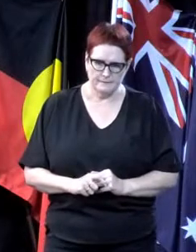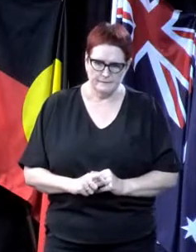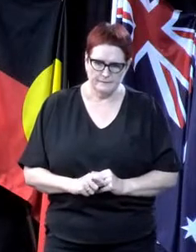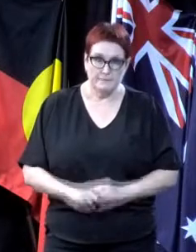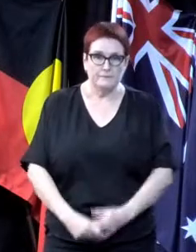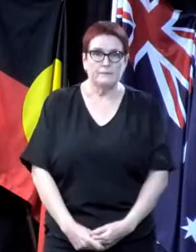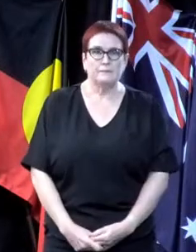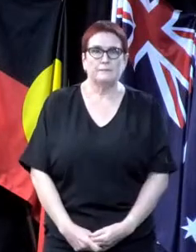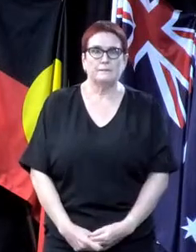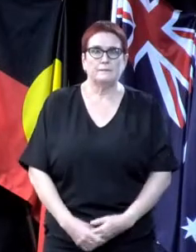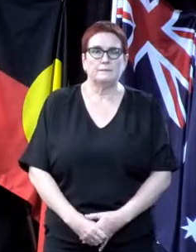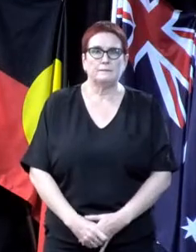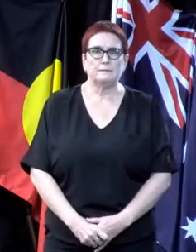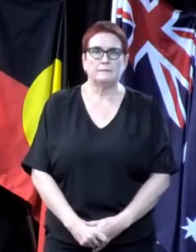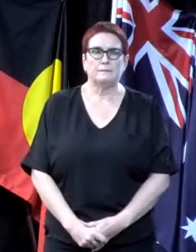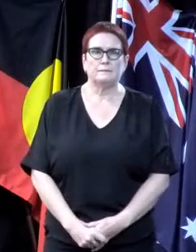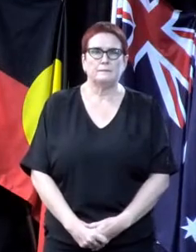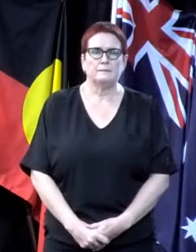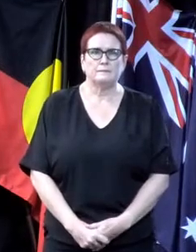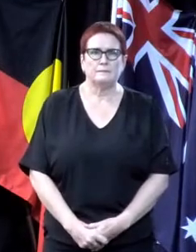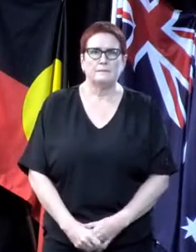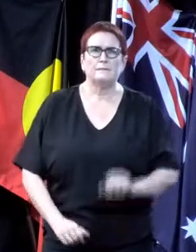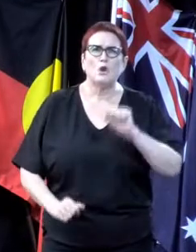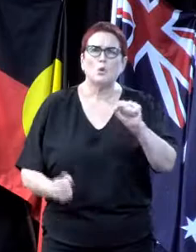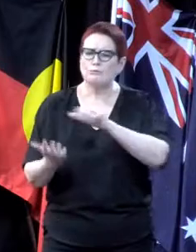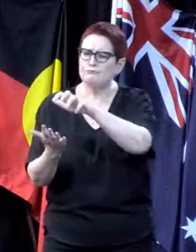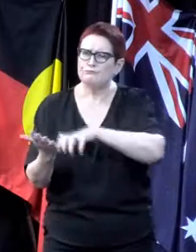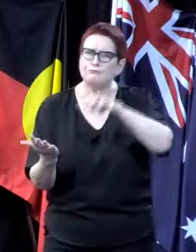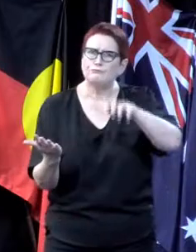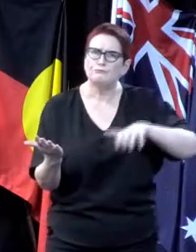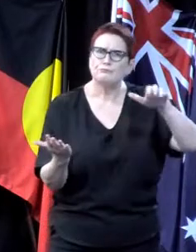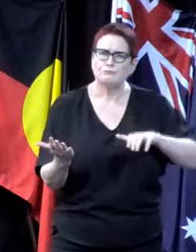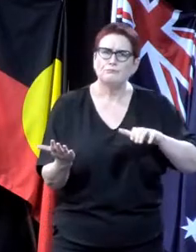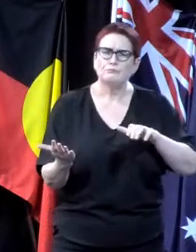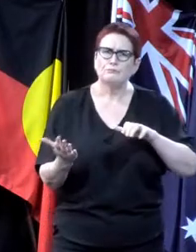Each of your statements have this paragraph substituting your own school name.